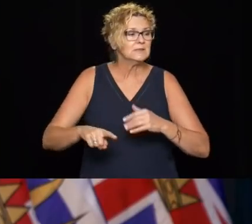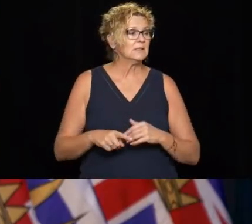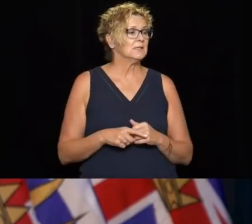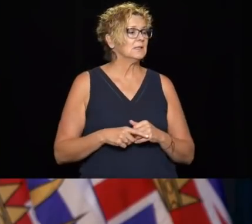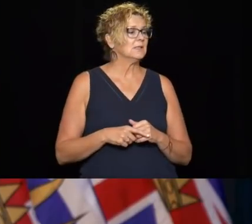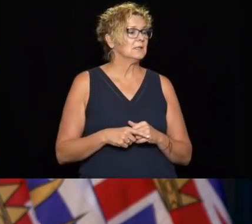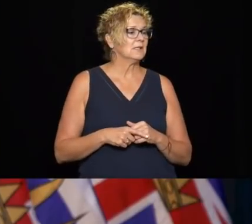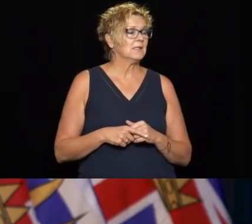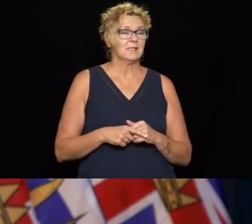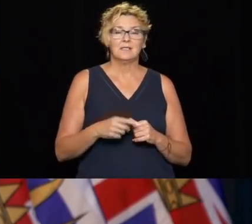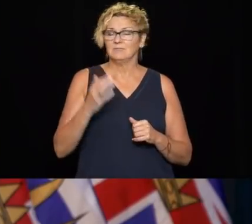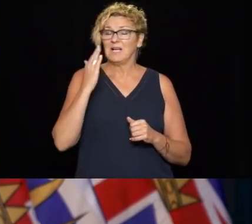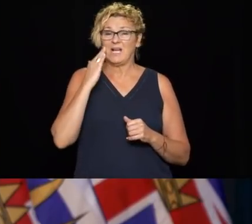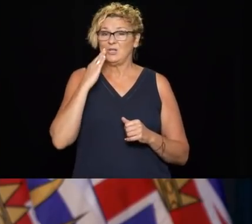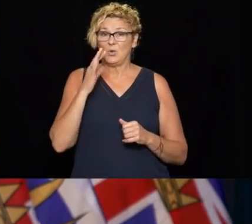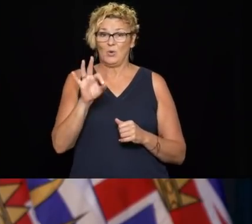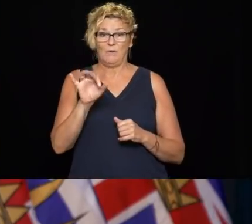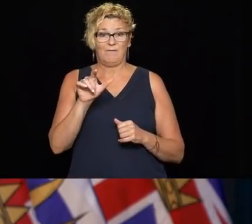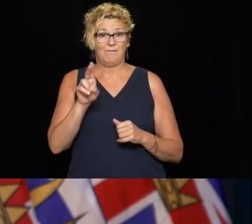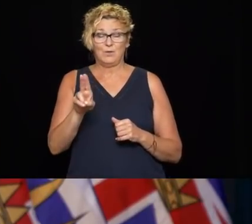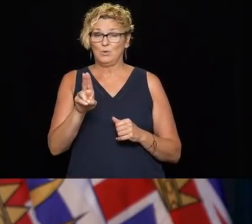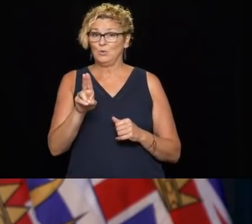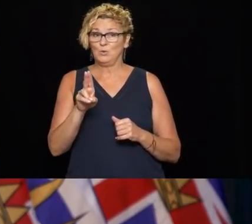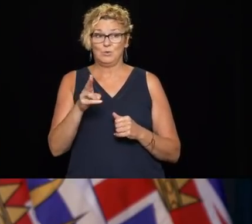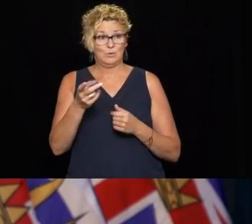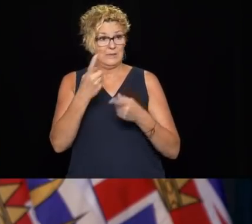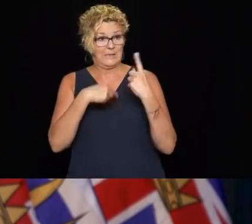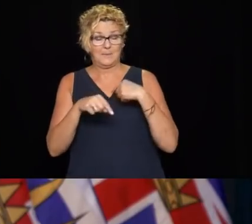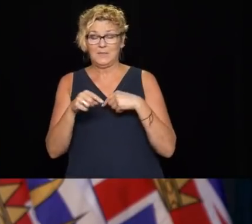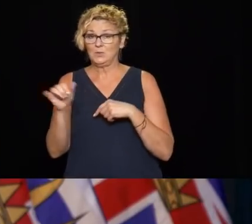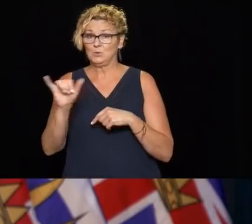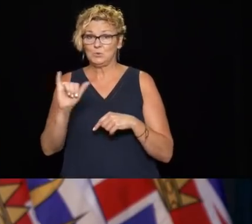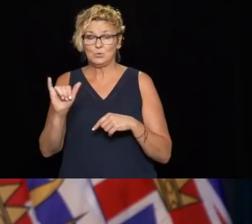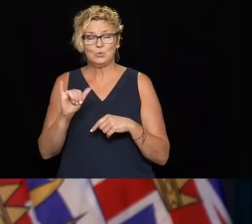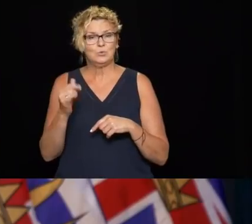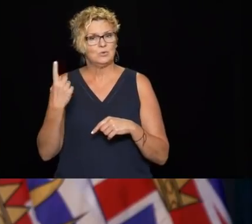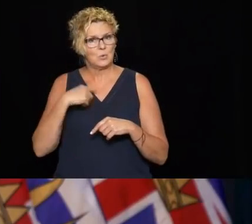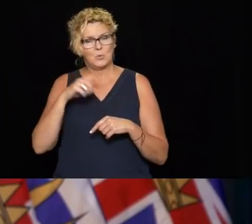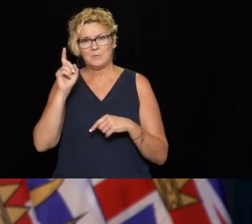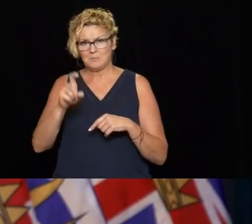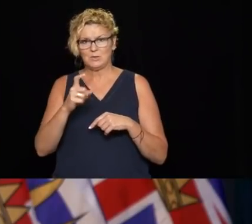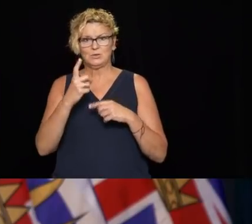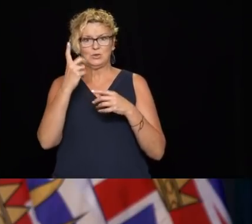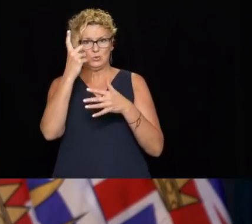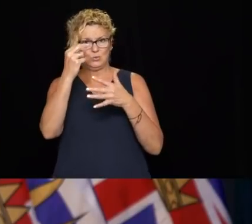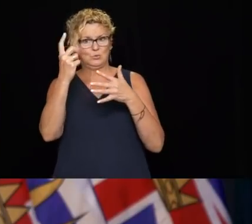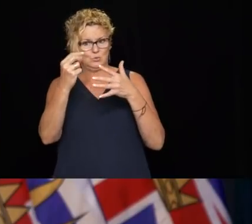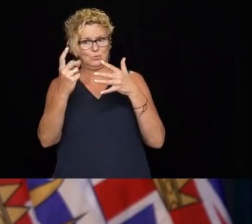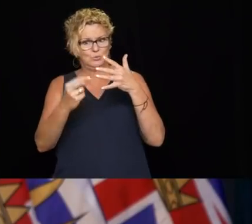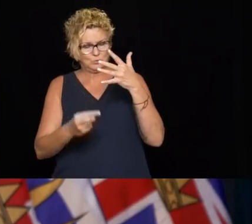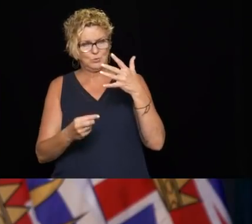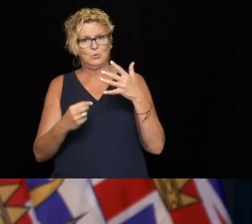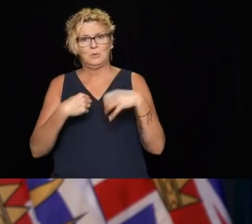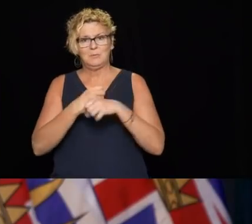and that is why we are spending so much time and effort in contact tracing and additional resources to contact tracing and as I have